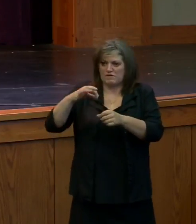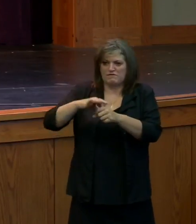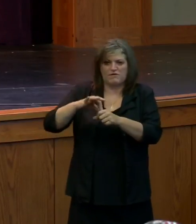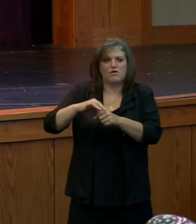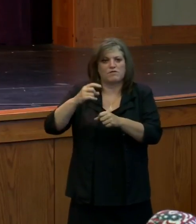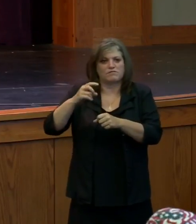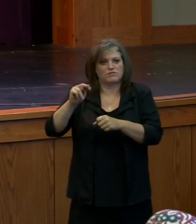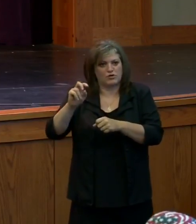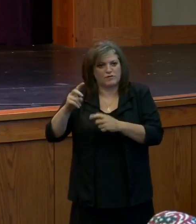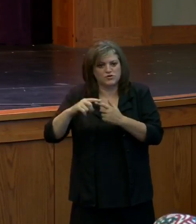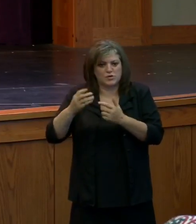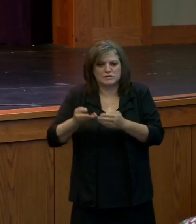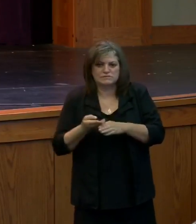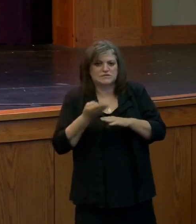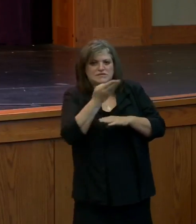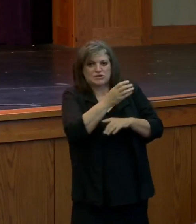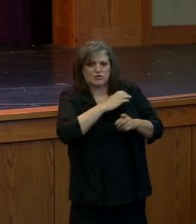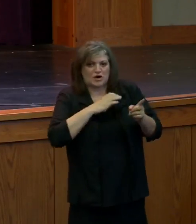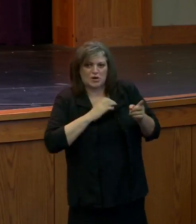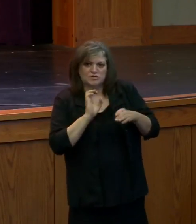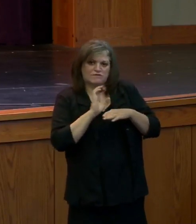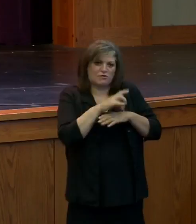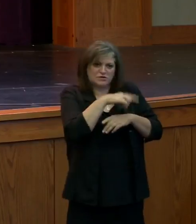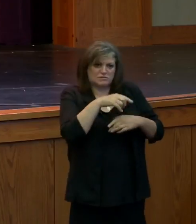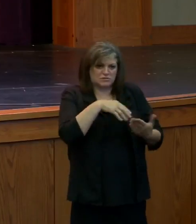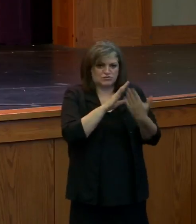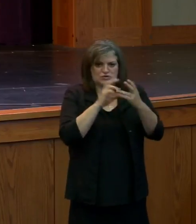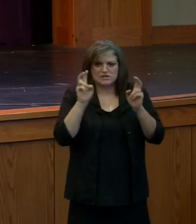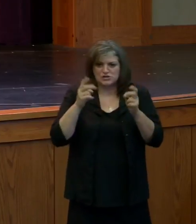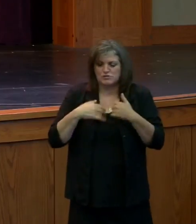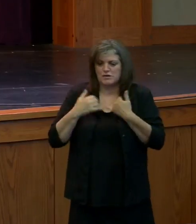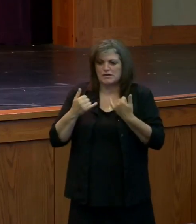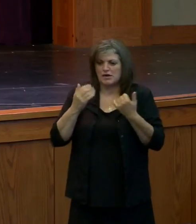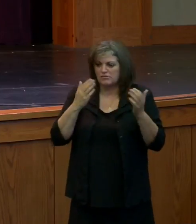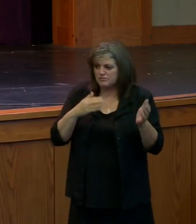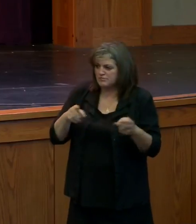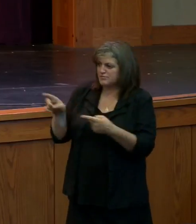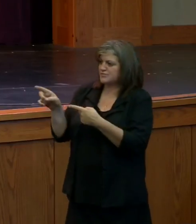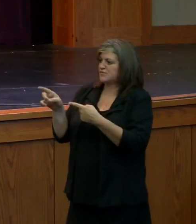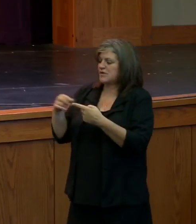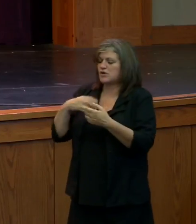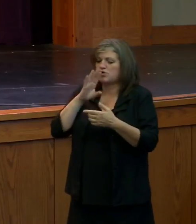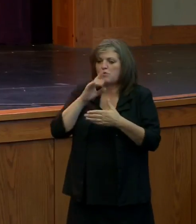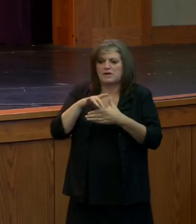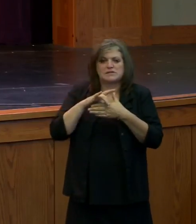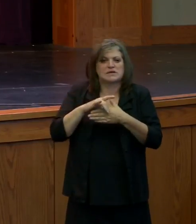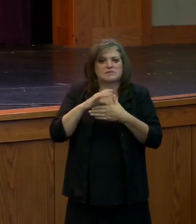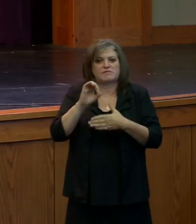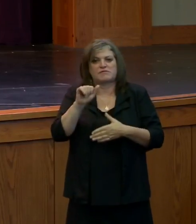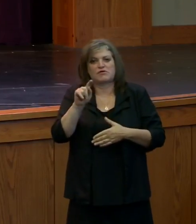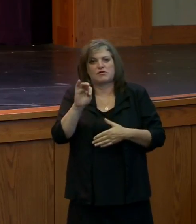THIS FORWARD TO CONGRESS, AND FORCE THIS ISSUE BUT NOW LET ME ADDRESS THE SUBSTANCE OF ARTICLE 3 IF I MAY.